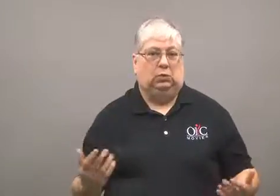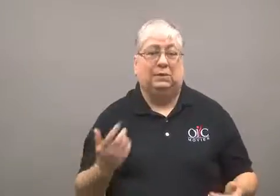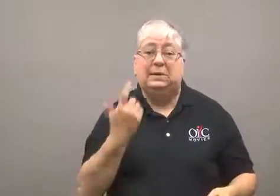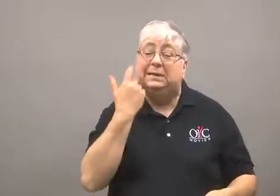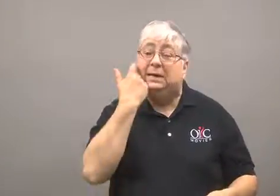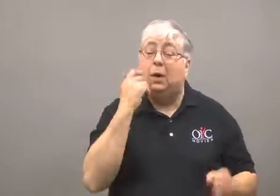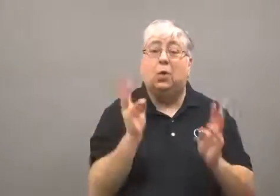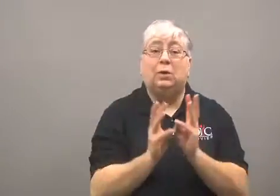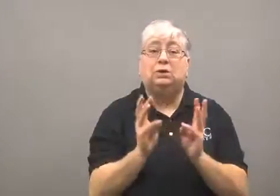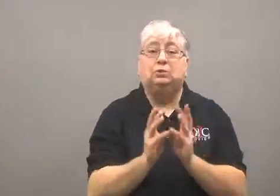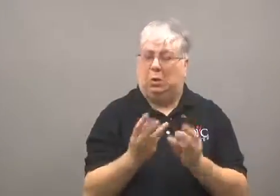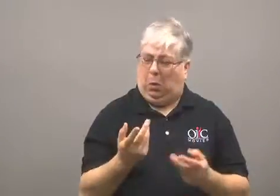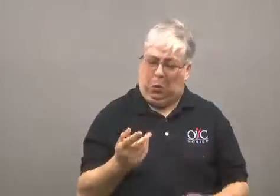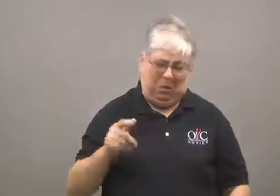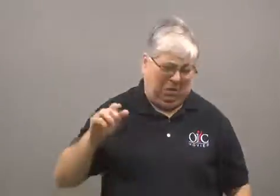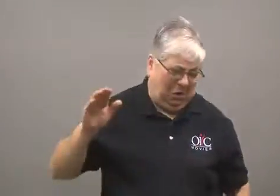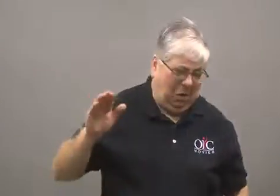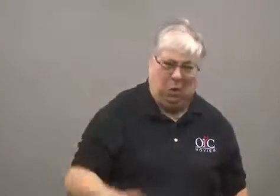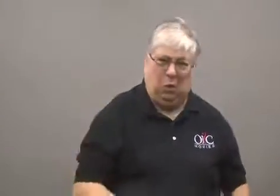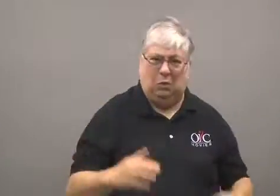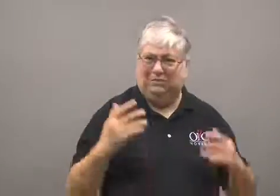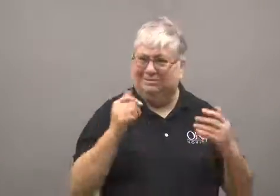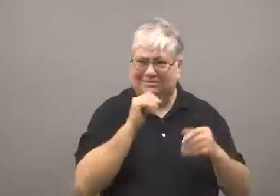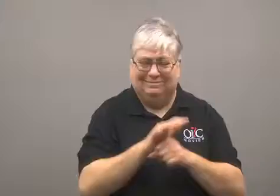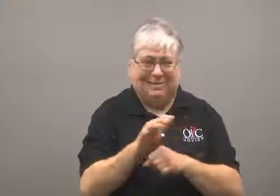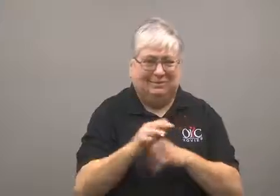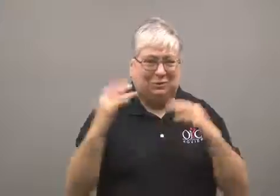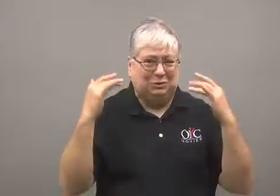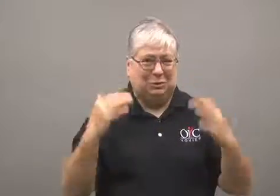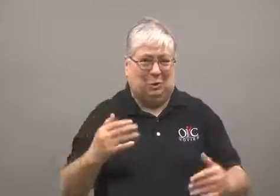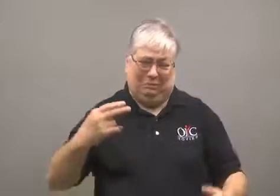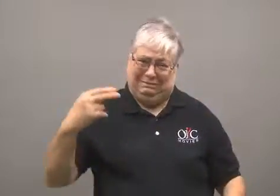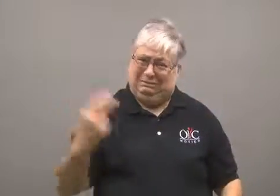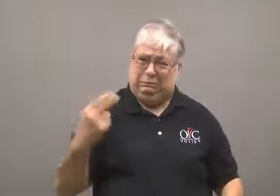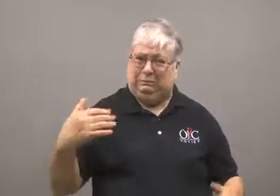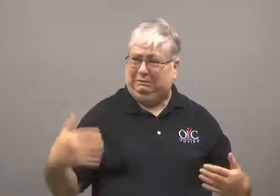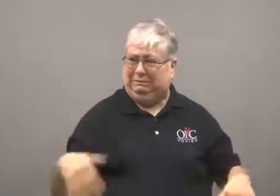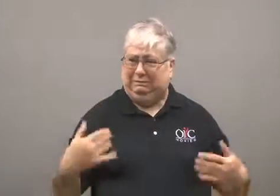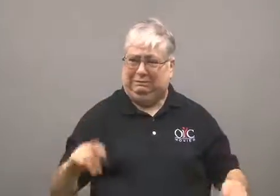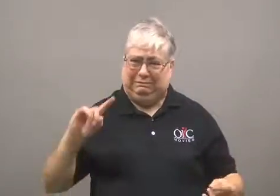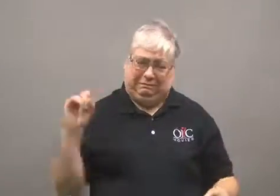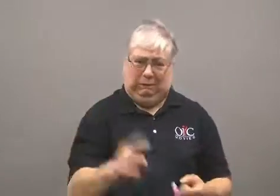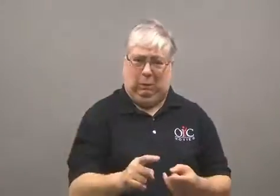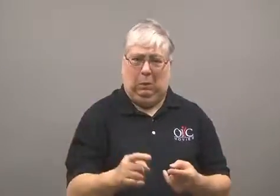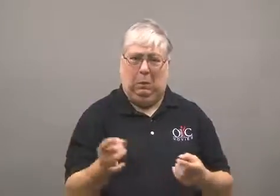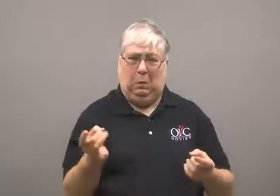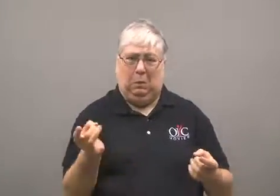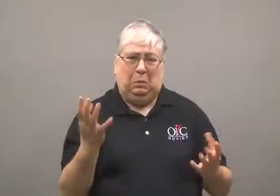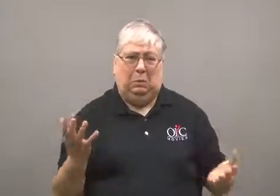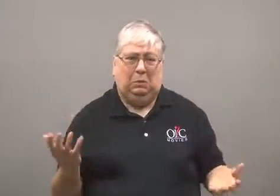Snowfall this past winter was at historic lows.